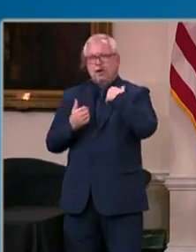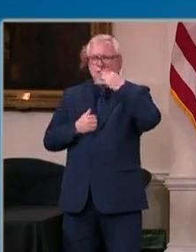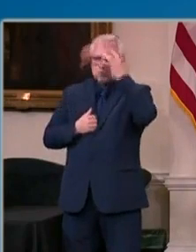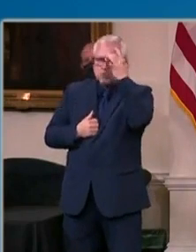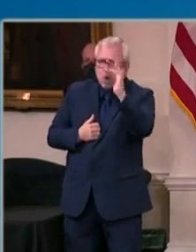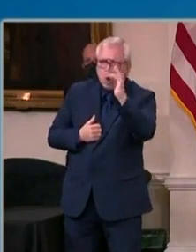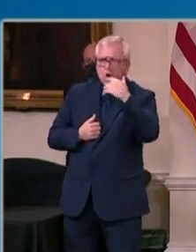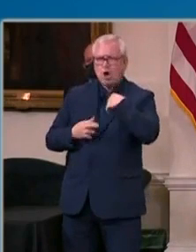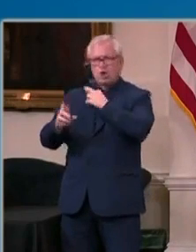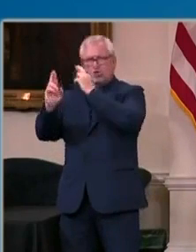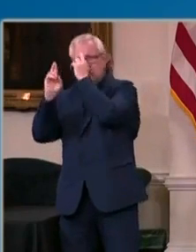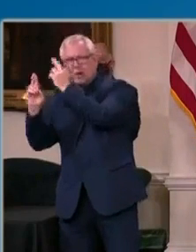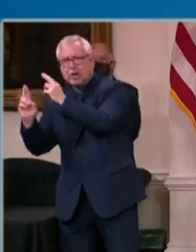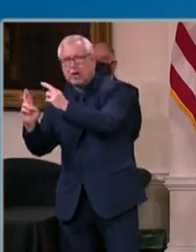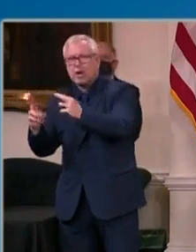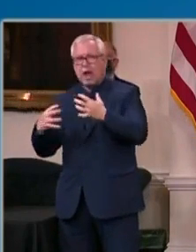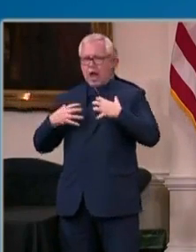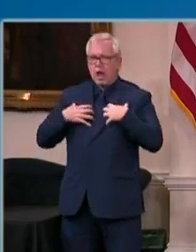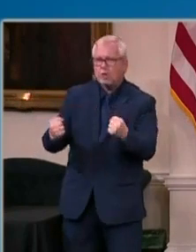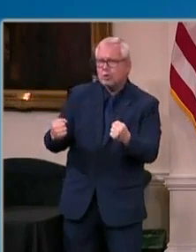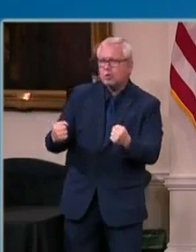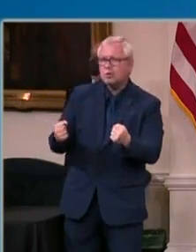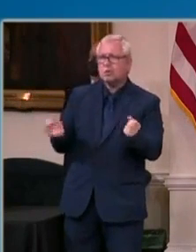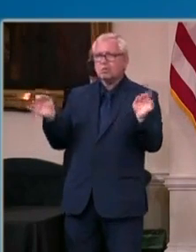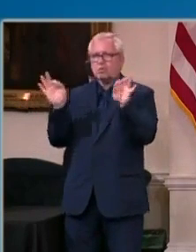AND AWARE READY FOR IT.